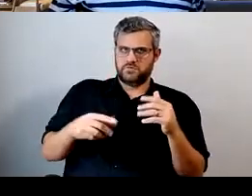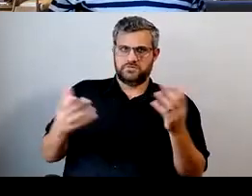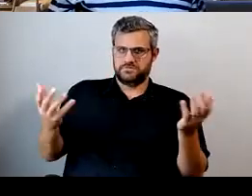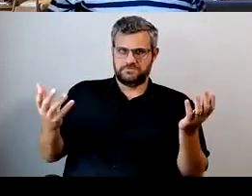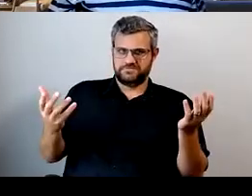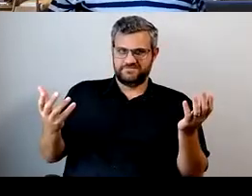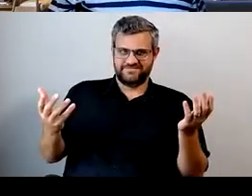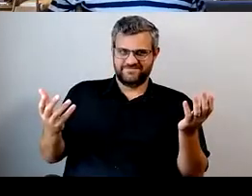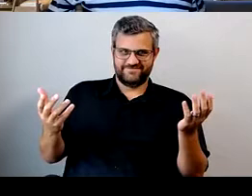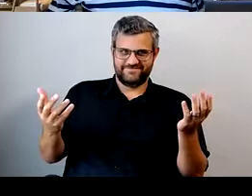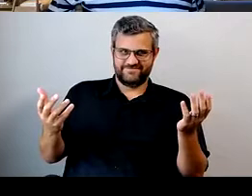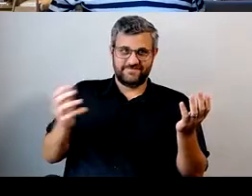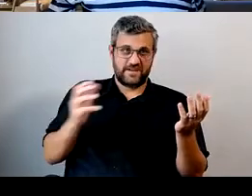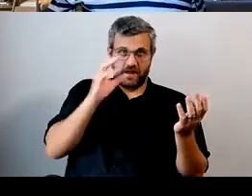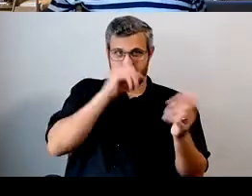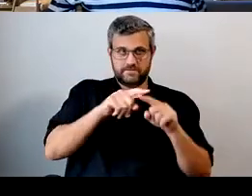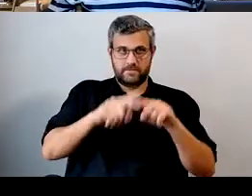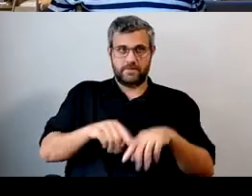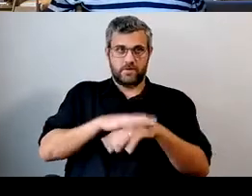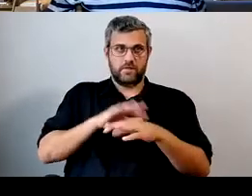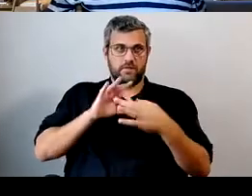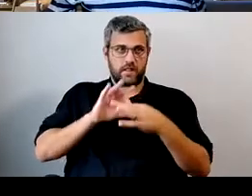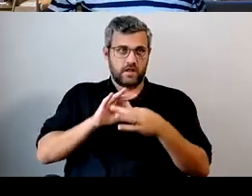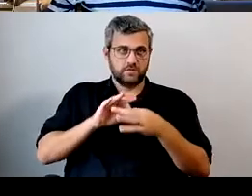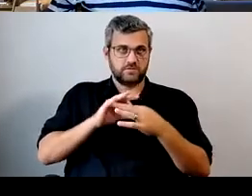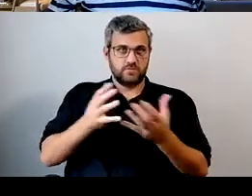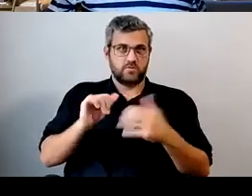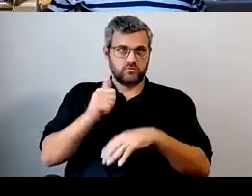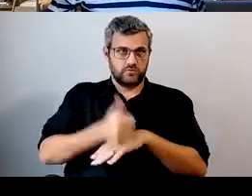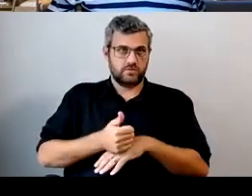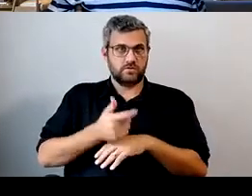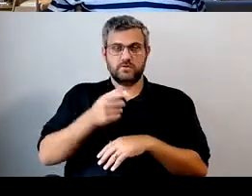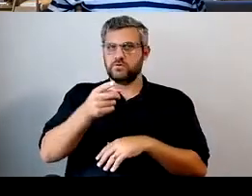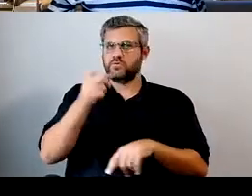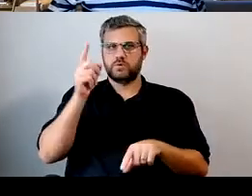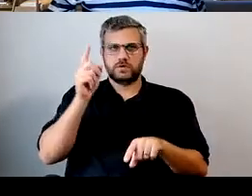I guess it depends on the relationship we're wanting to create there, because you really can't.